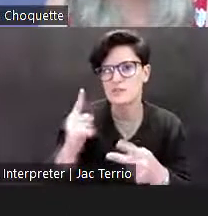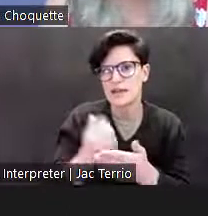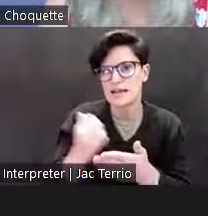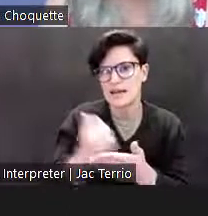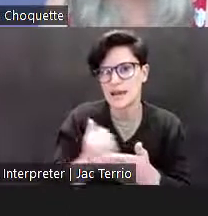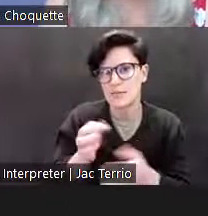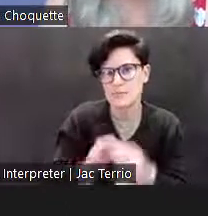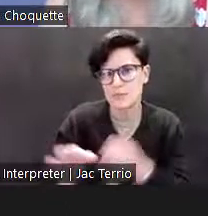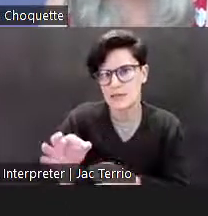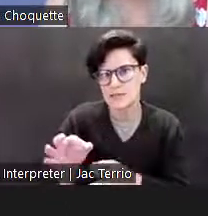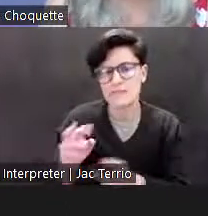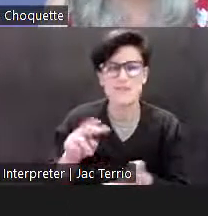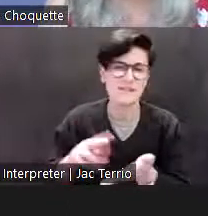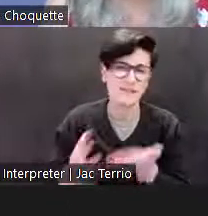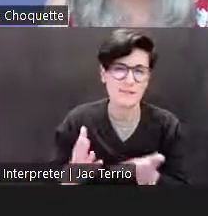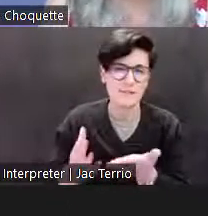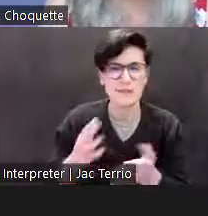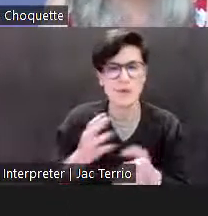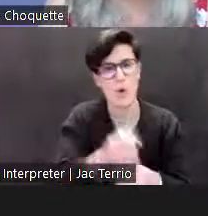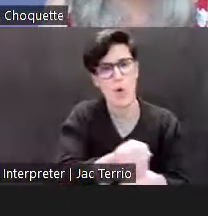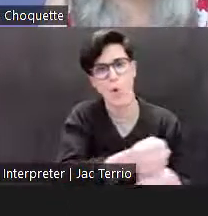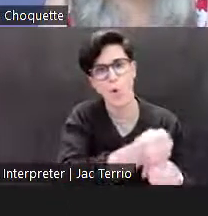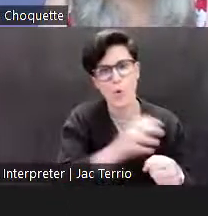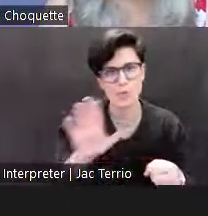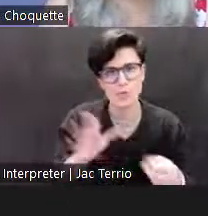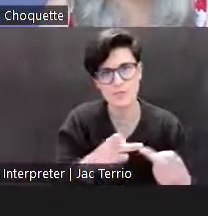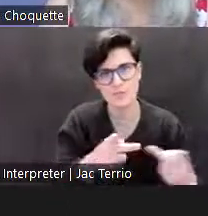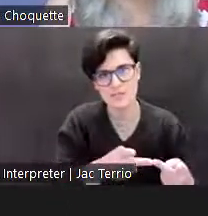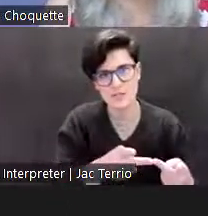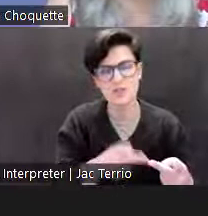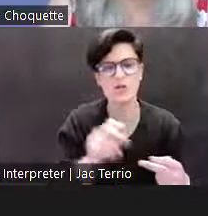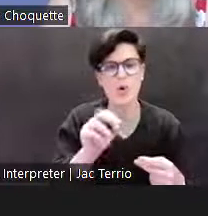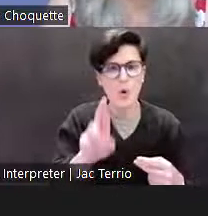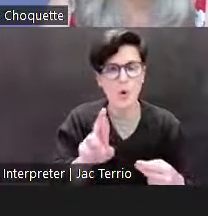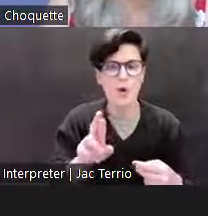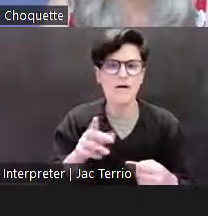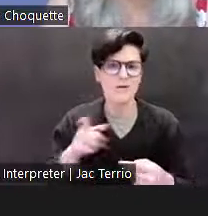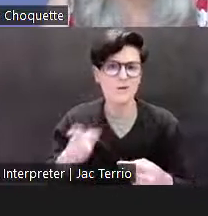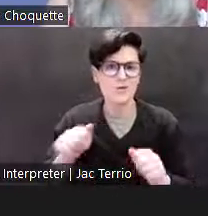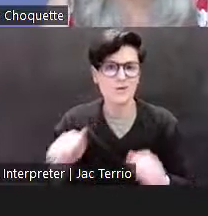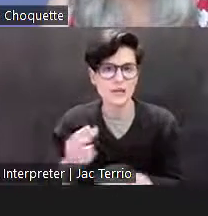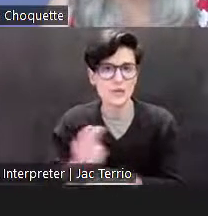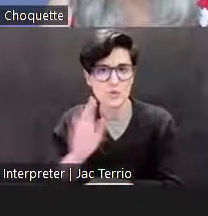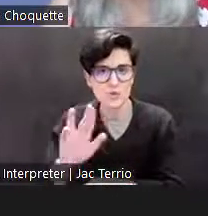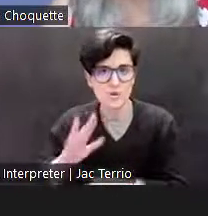15:42:55 payroll, or by having a policy about using your vacation or 6 time, or possibly